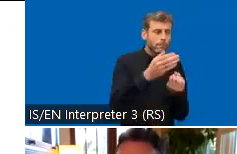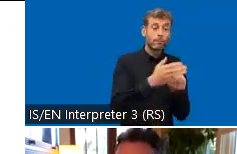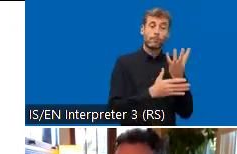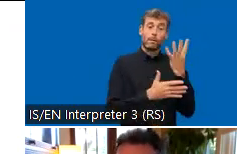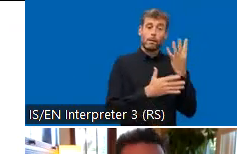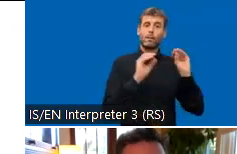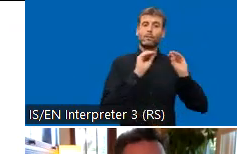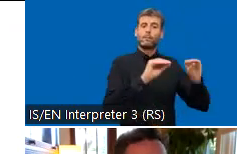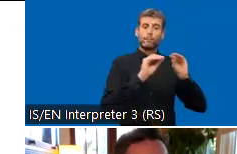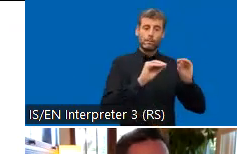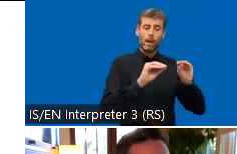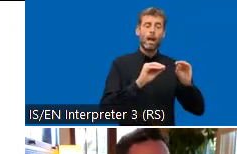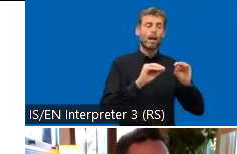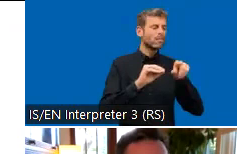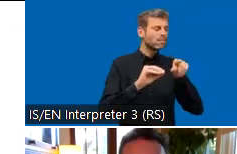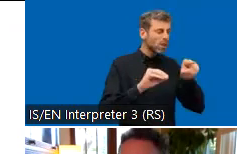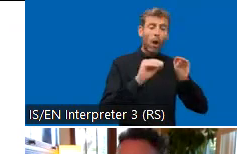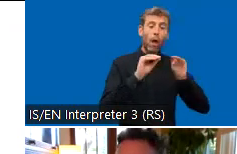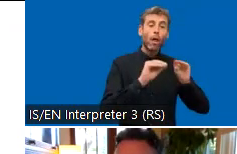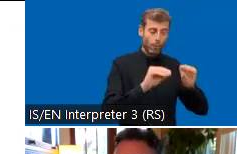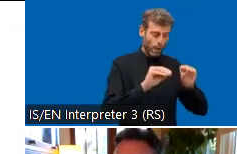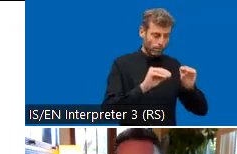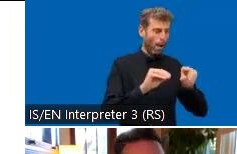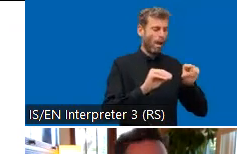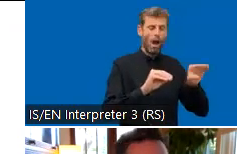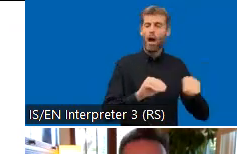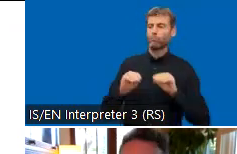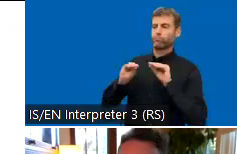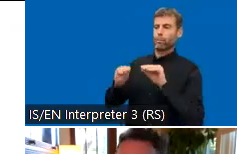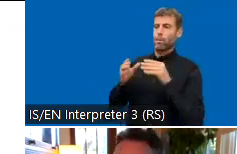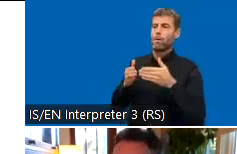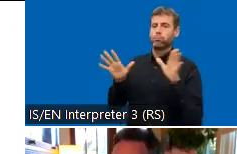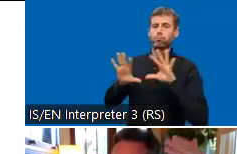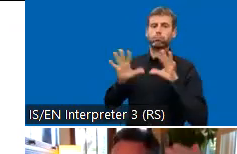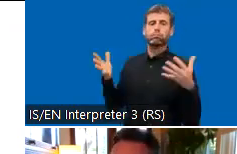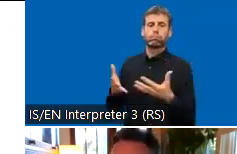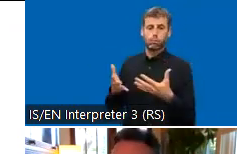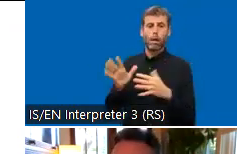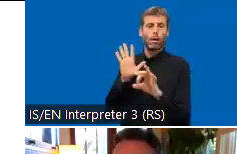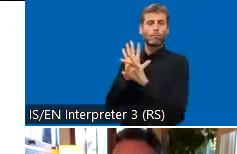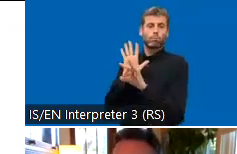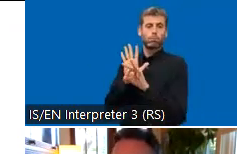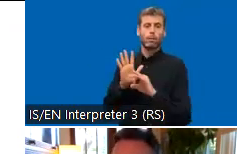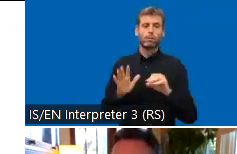and rebranded it. It does focus on the built environment. There are three levels, a beginning,